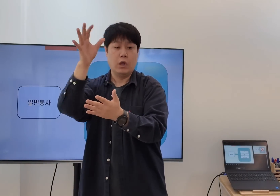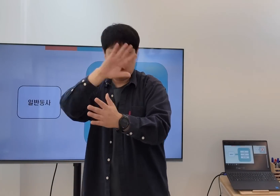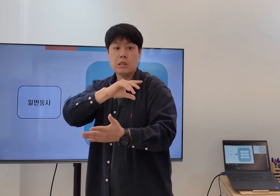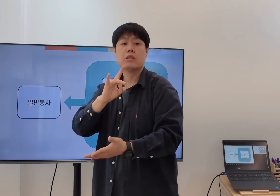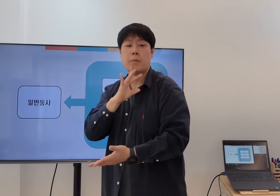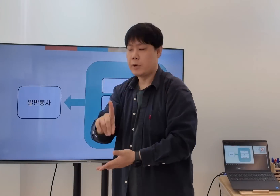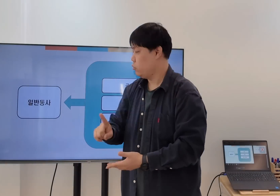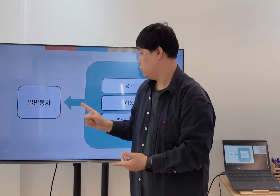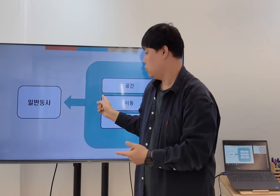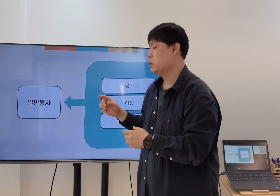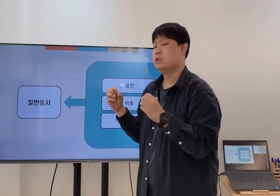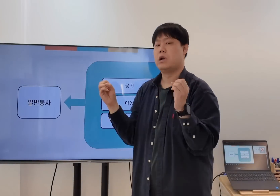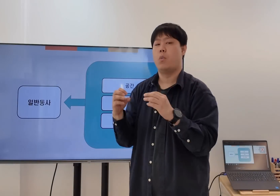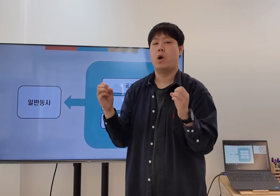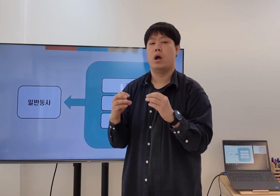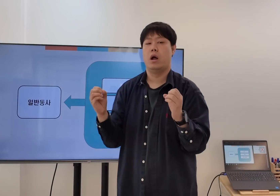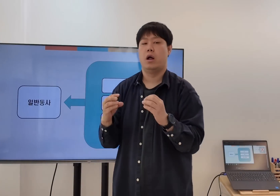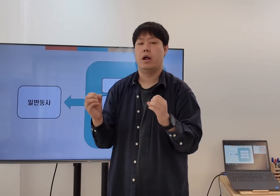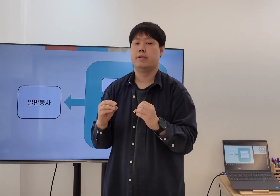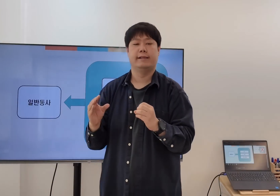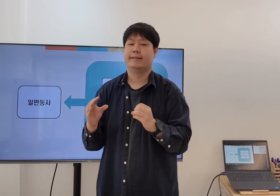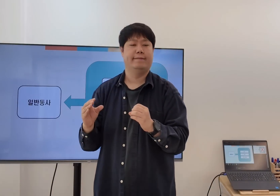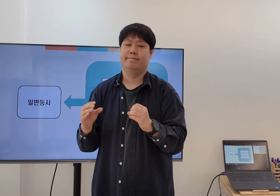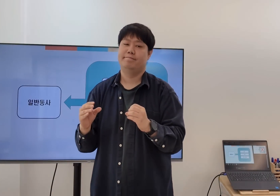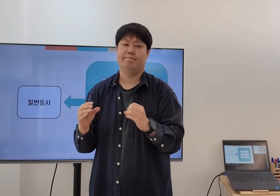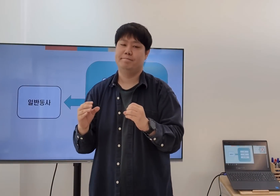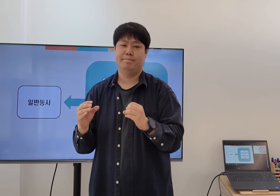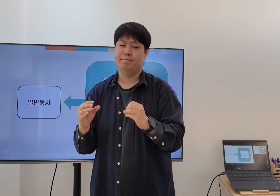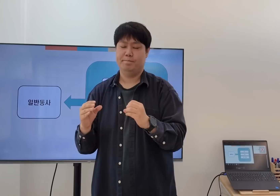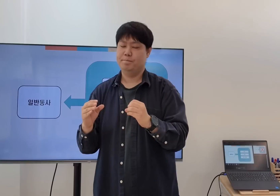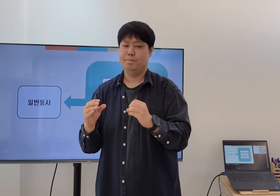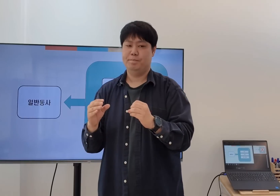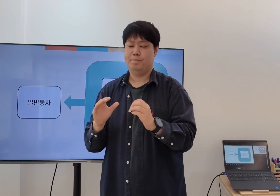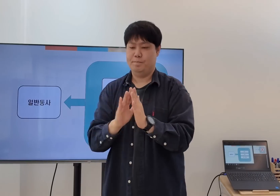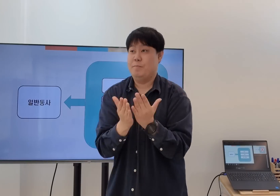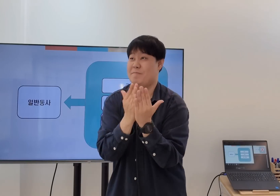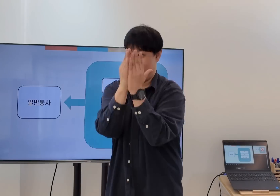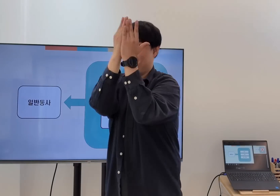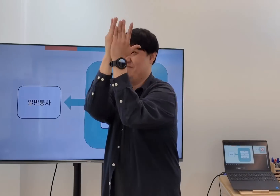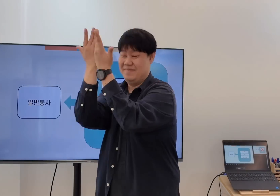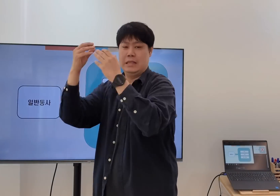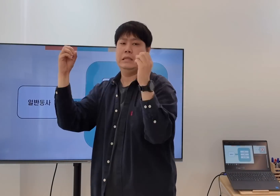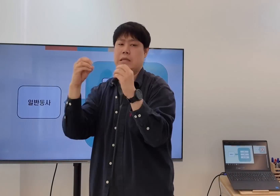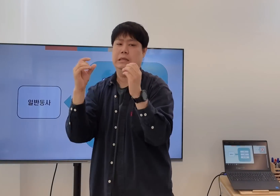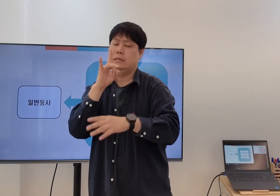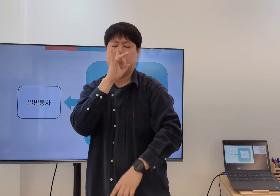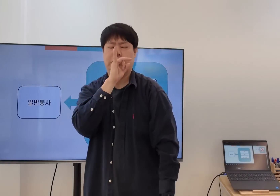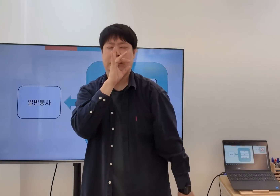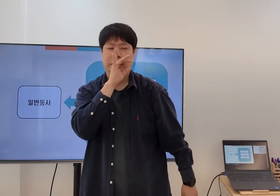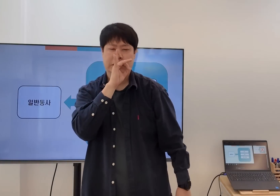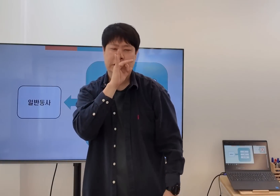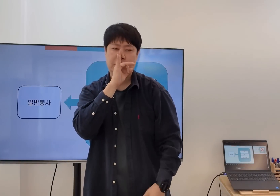what about when having a conversation? No, you cannot use what I expressed as a sign language conversation.